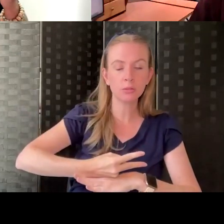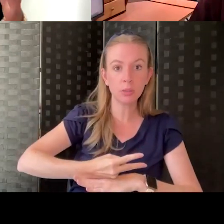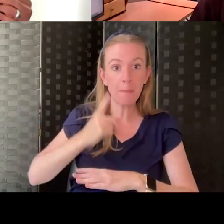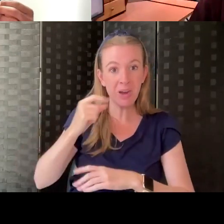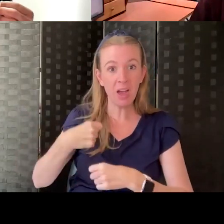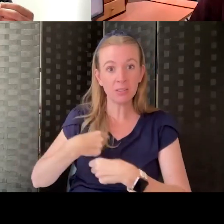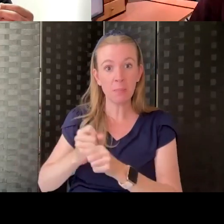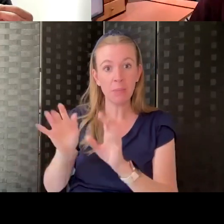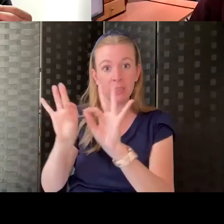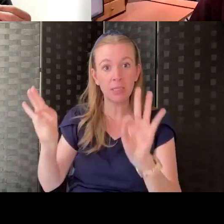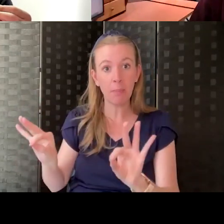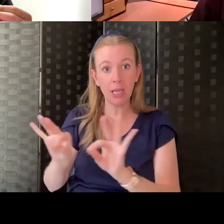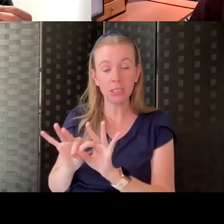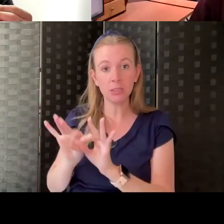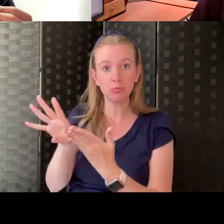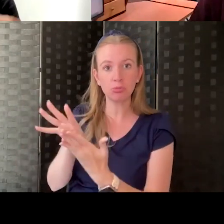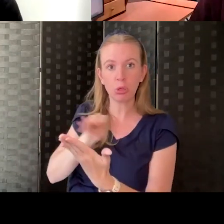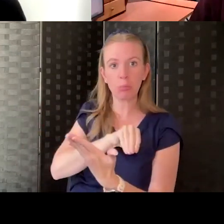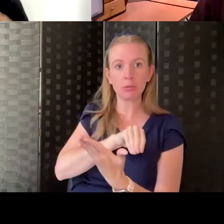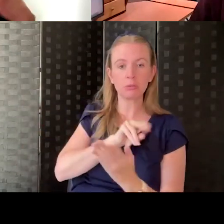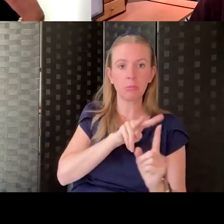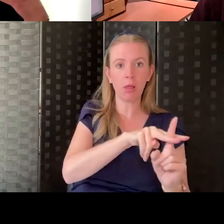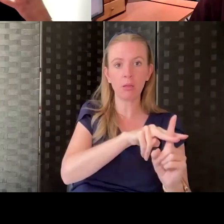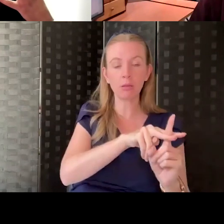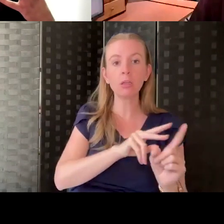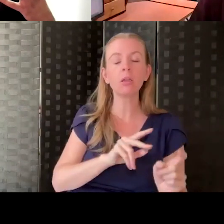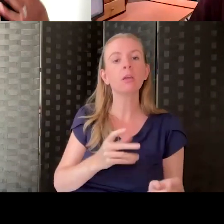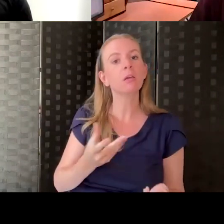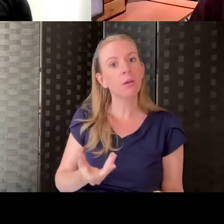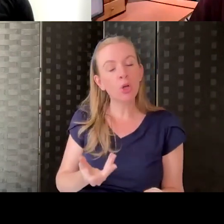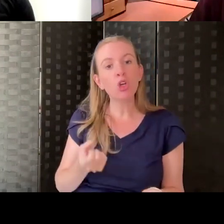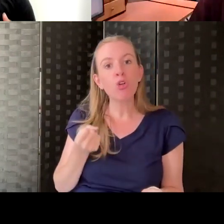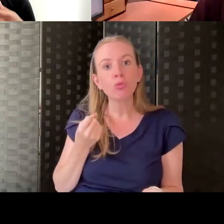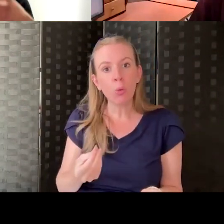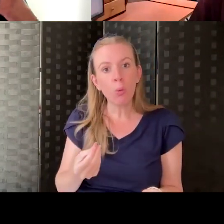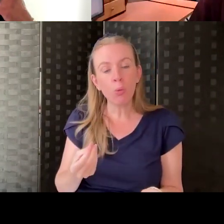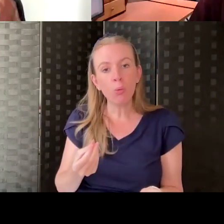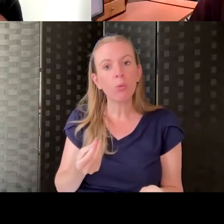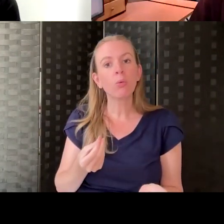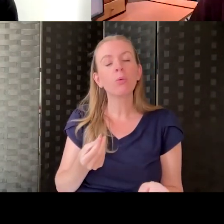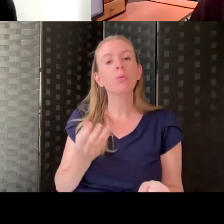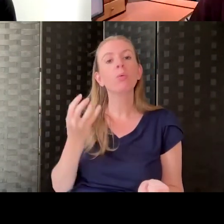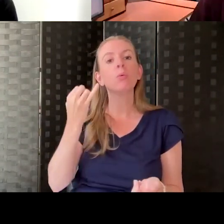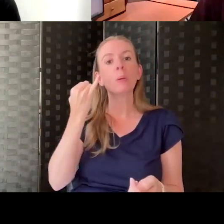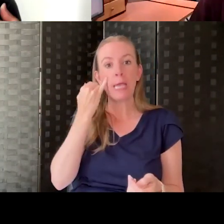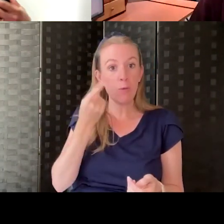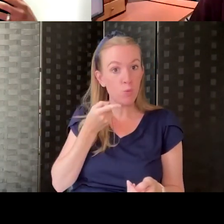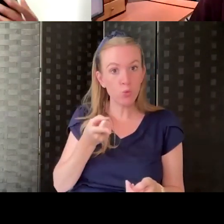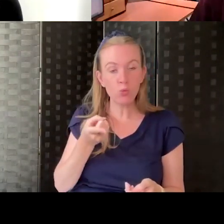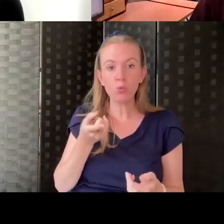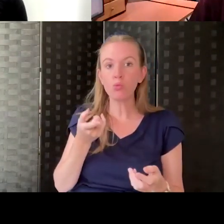and turned it into a design system. Often if you don't already have buy in